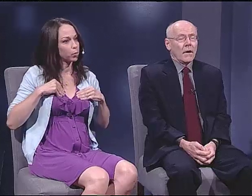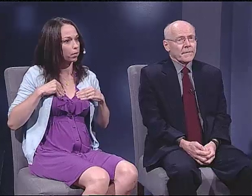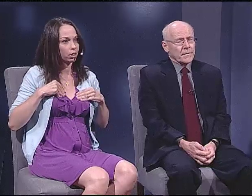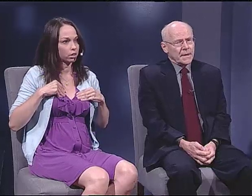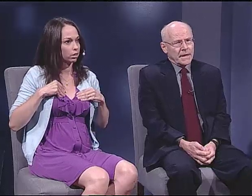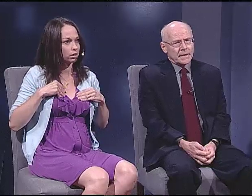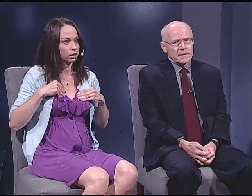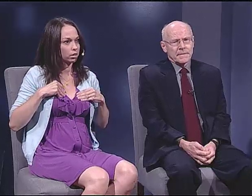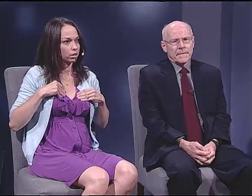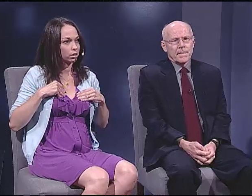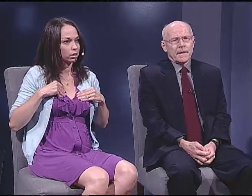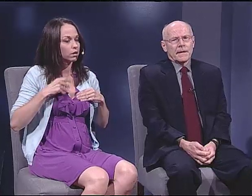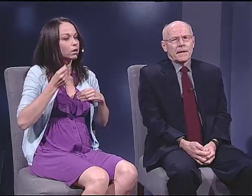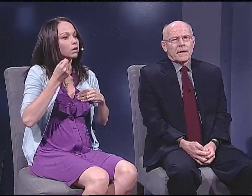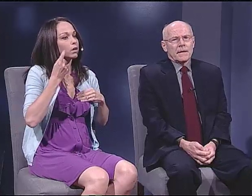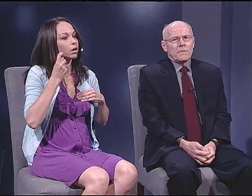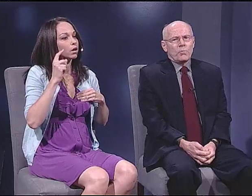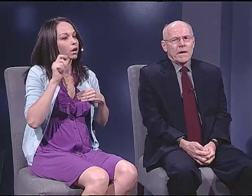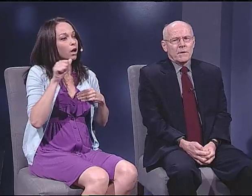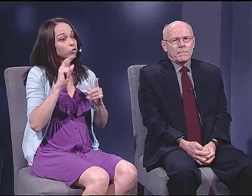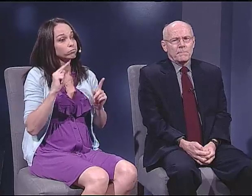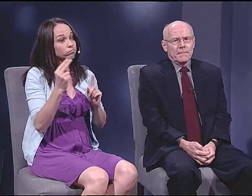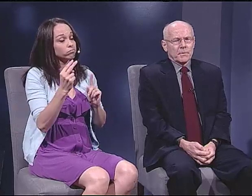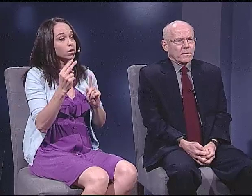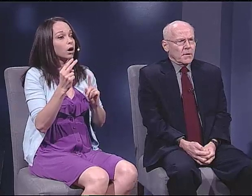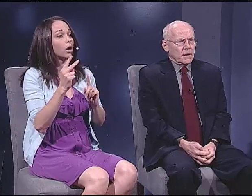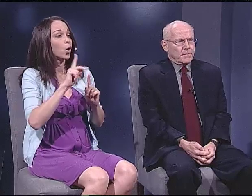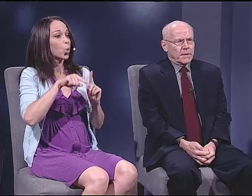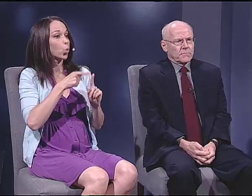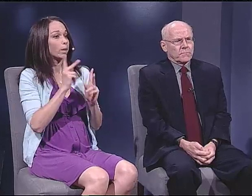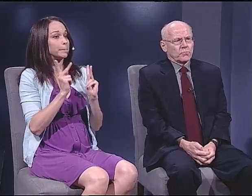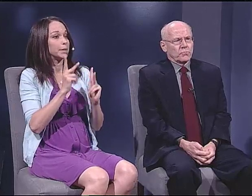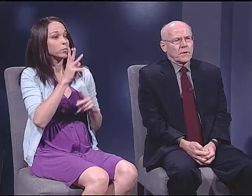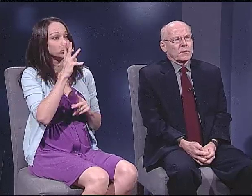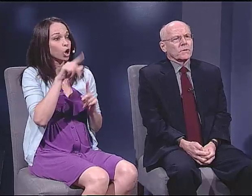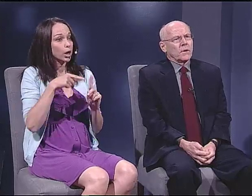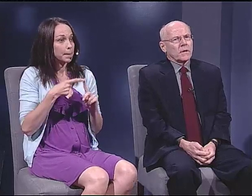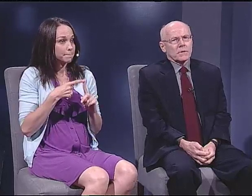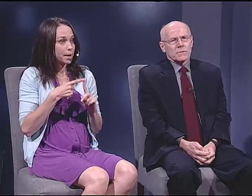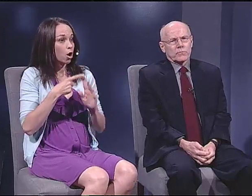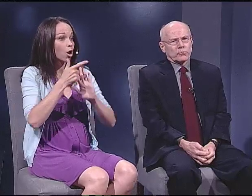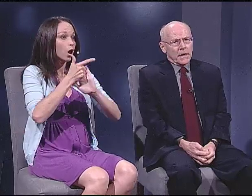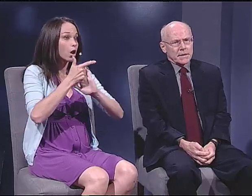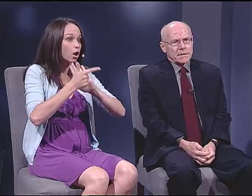On the other hand, when people talk about laws or rights